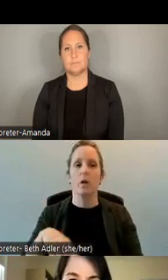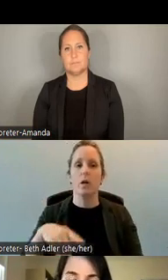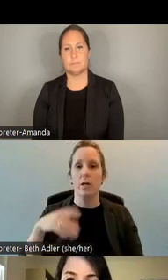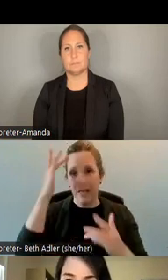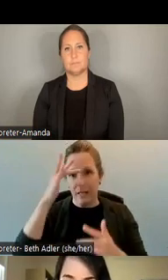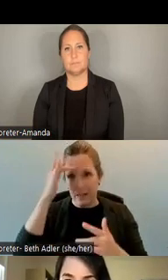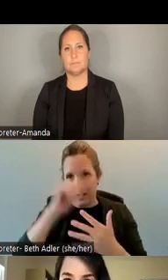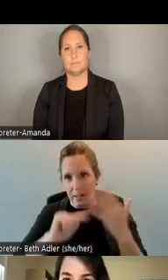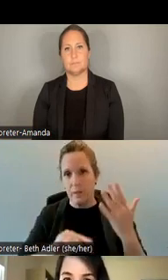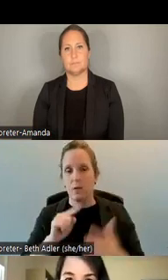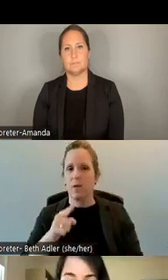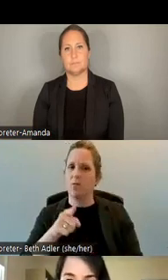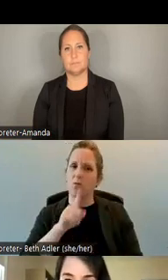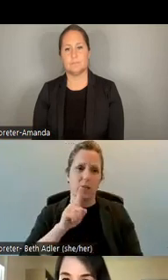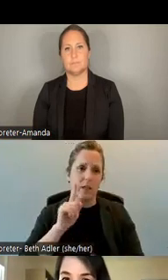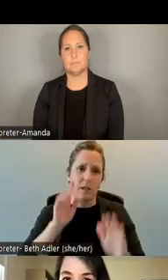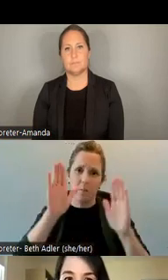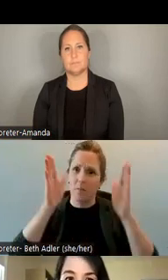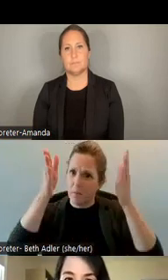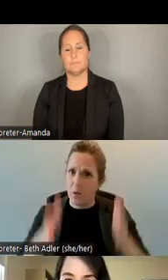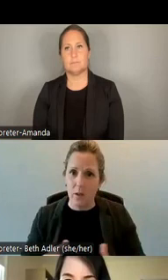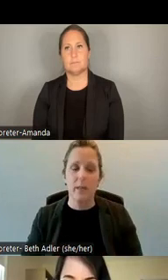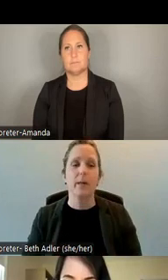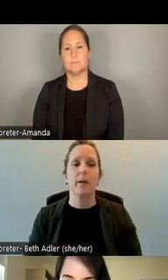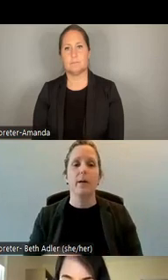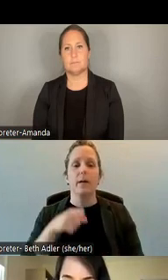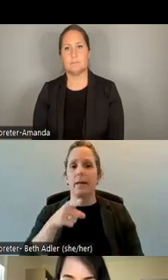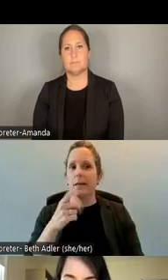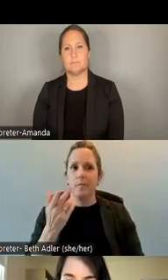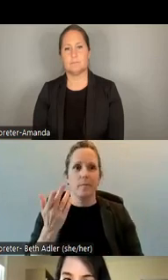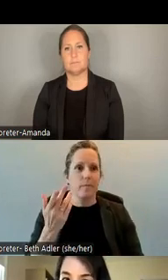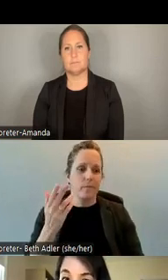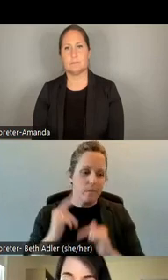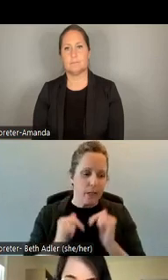the most remarkable people I've ever met he has completely rebuilt his life and has just this gift